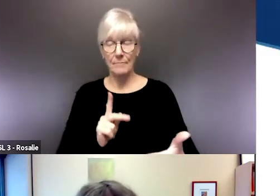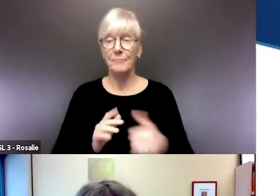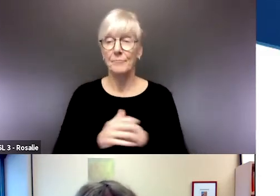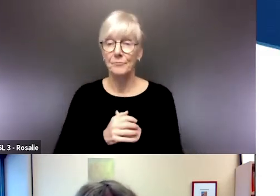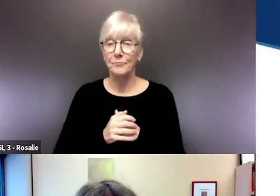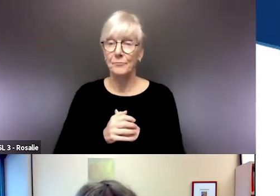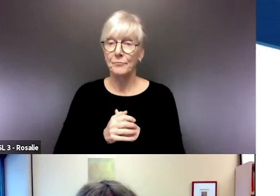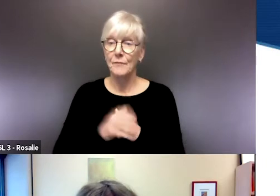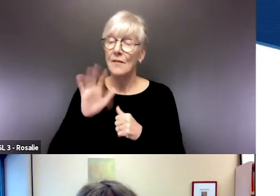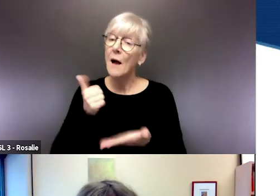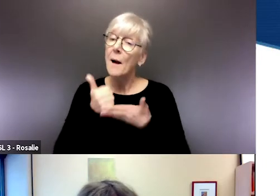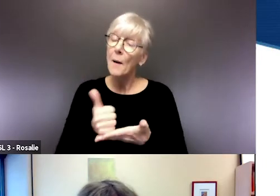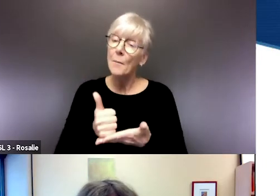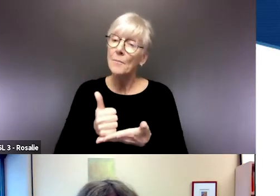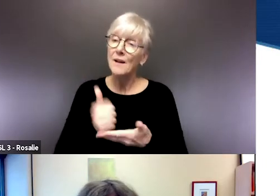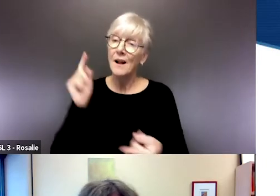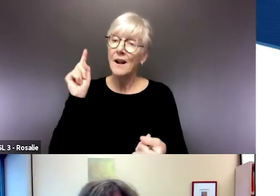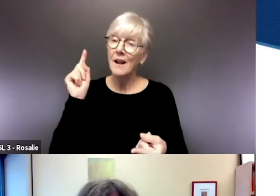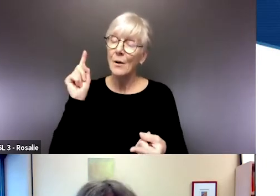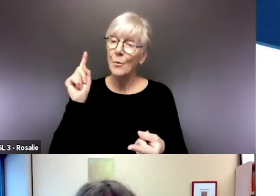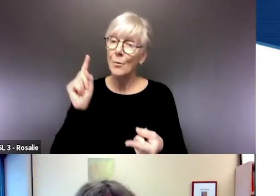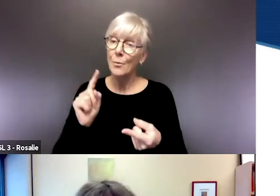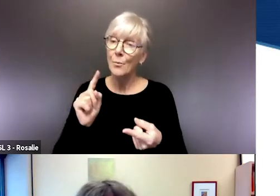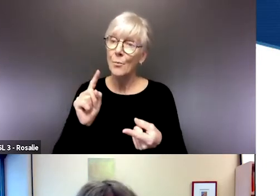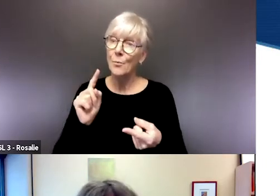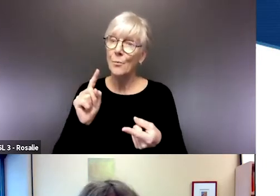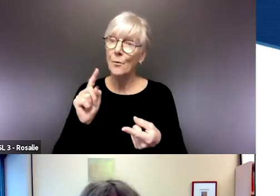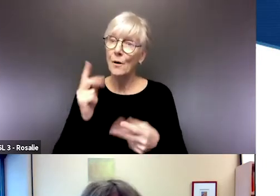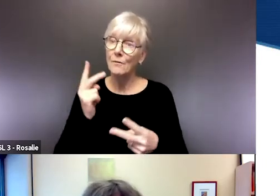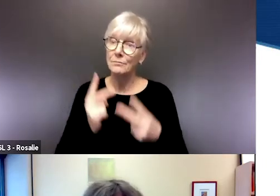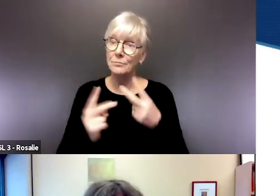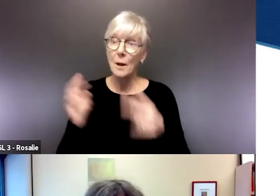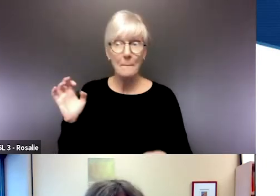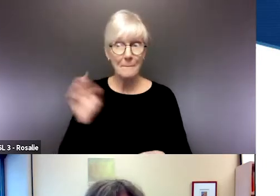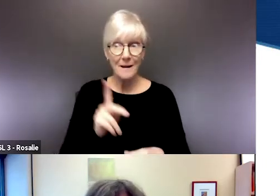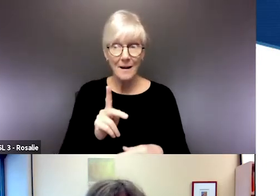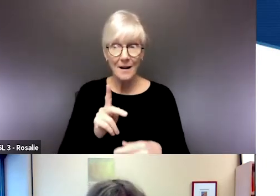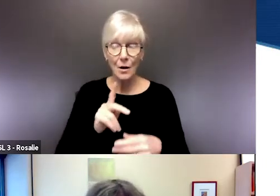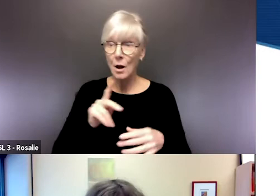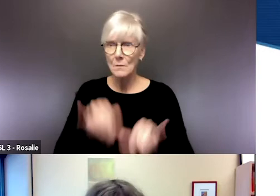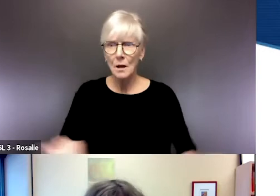reduce the risk of negative anticipation of having to return to work under the same conditions